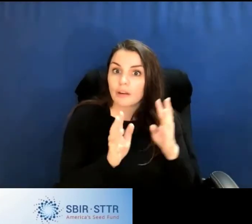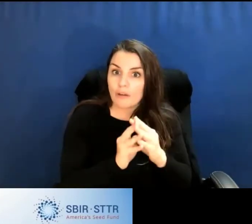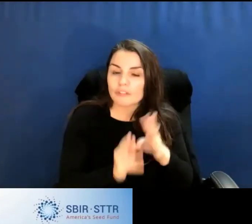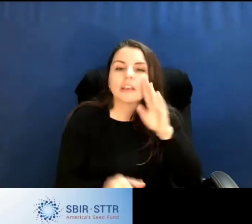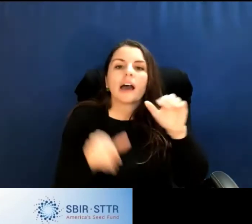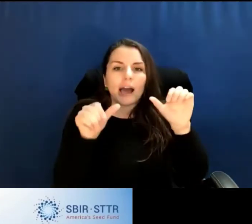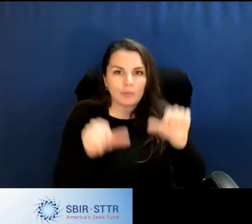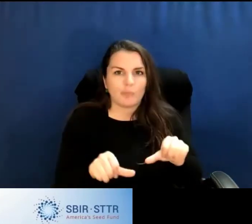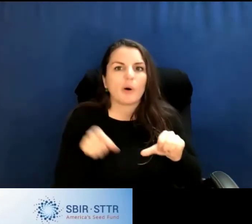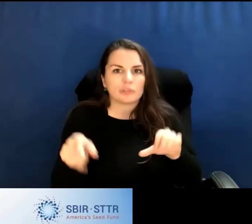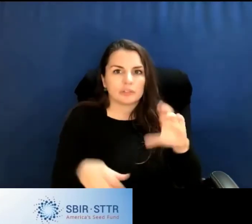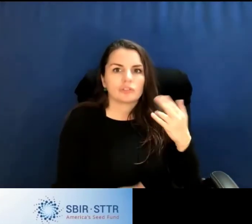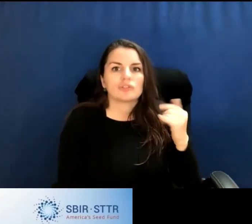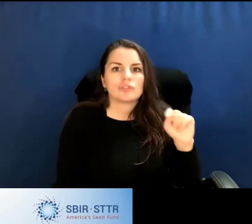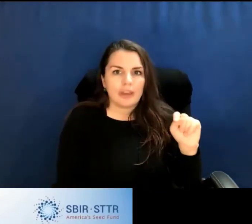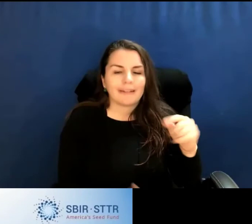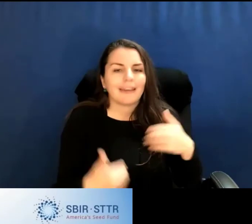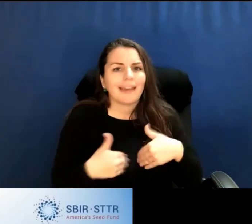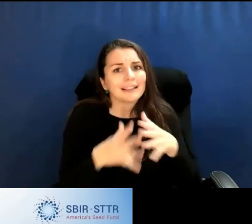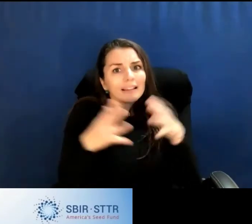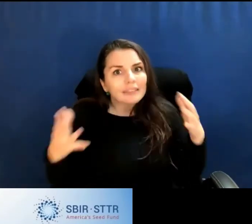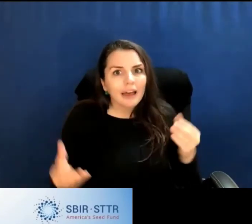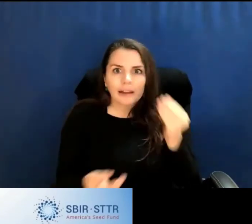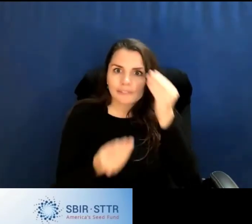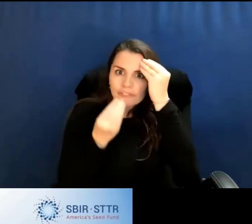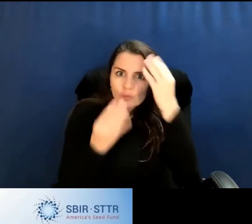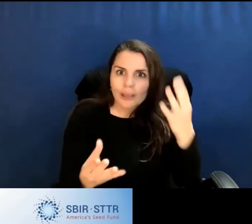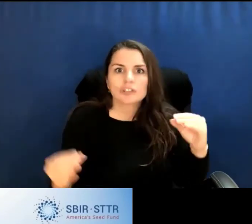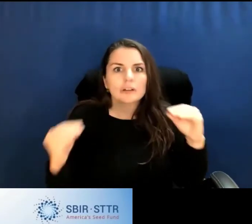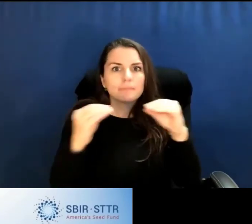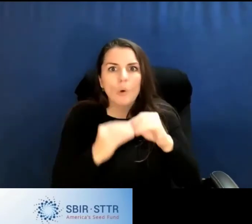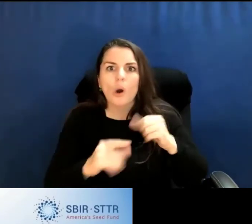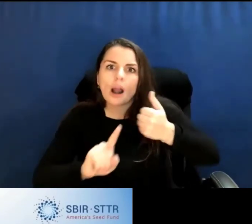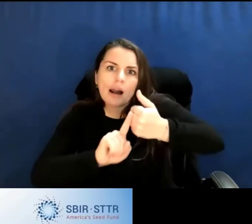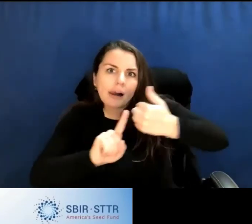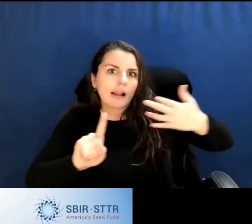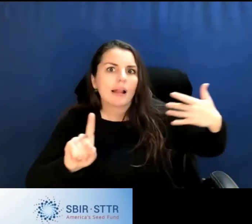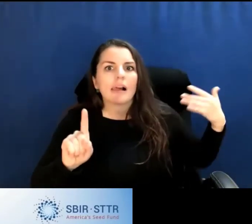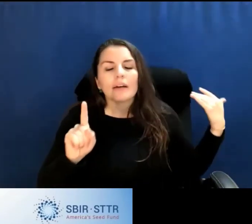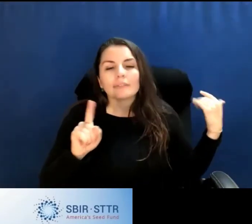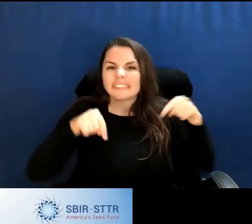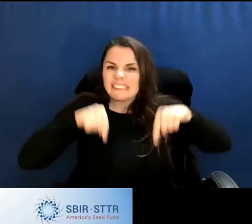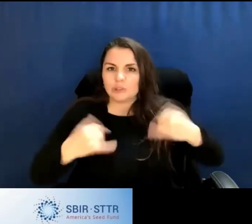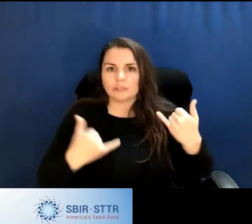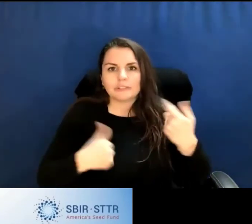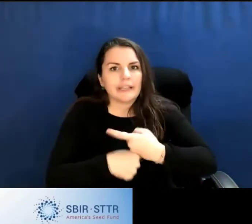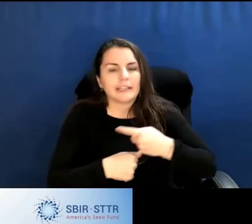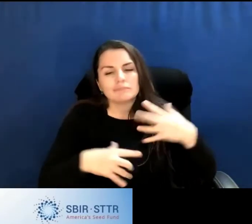It's got a ton of information, much more detailed than what we're going to get into today, but that's okay.